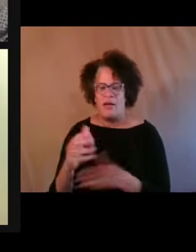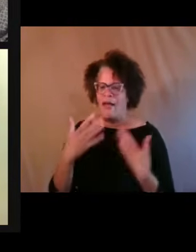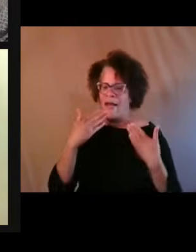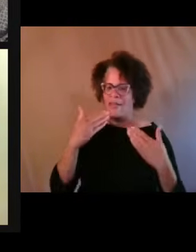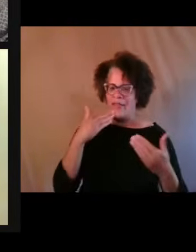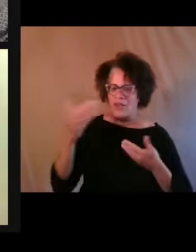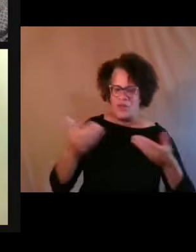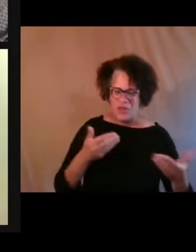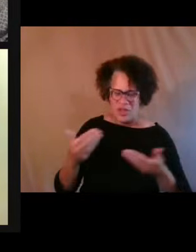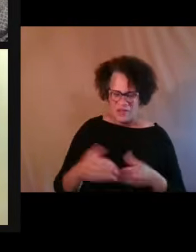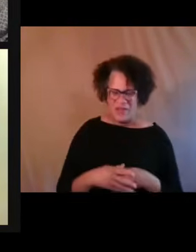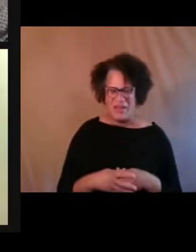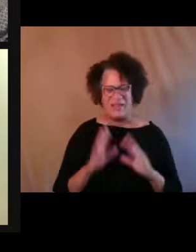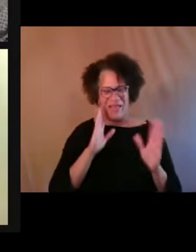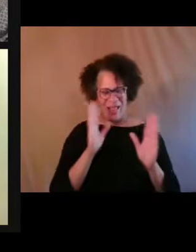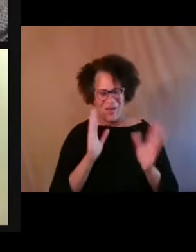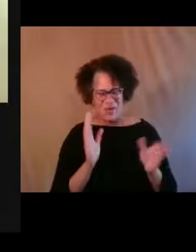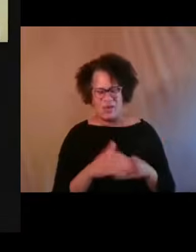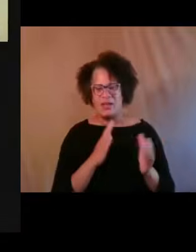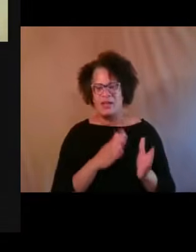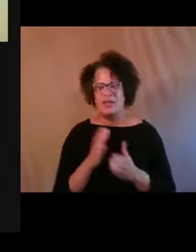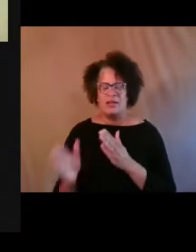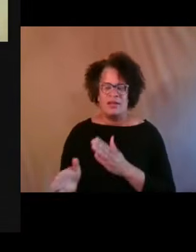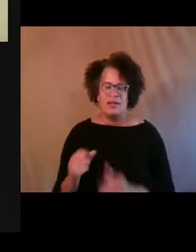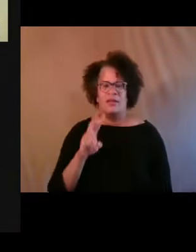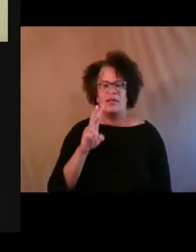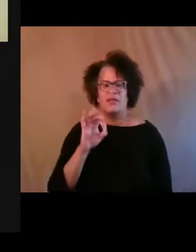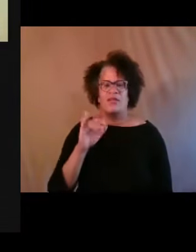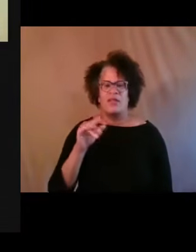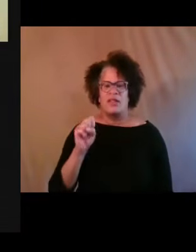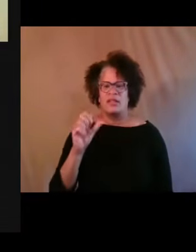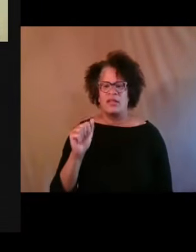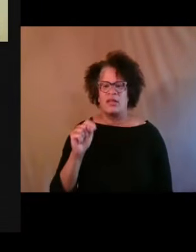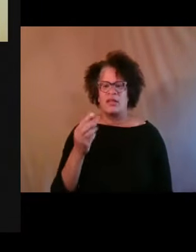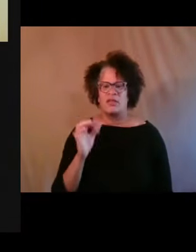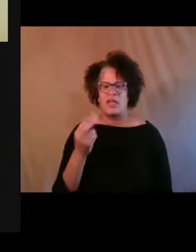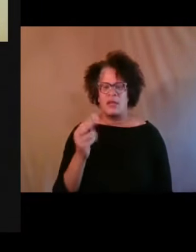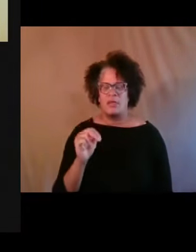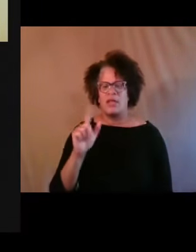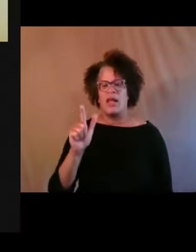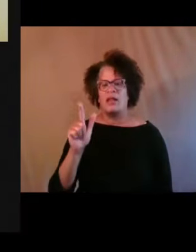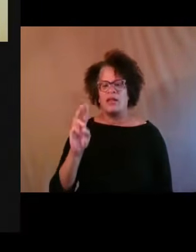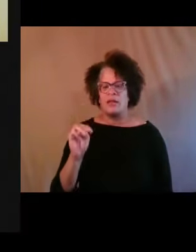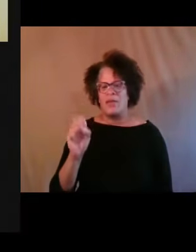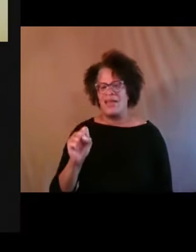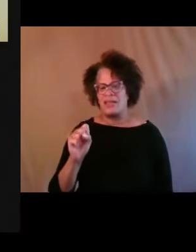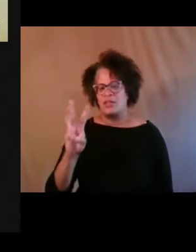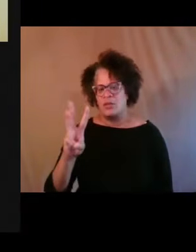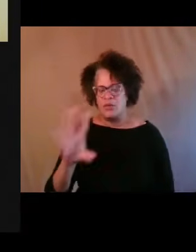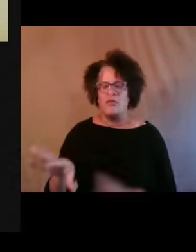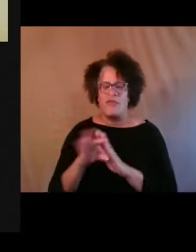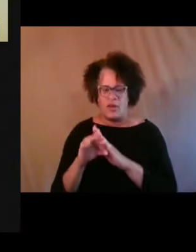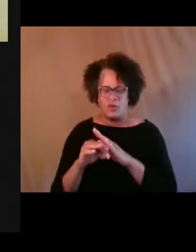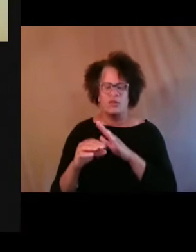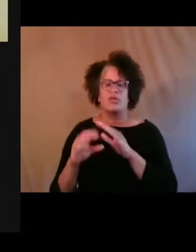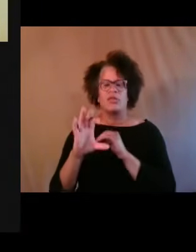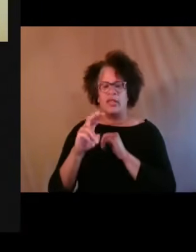Hi. Vilissa Thompson, LMSW founder and CEO of Ramp Your Voice!.